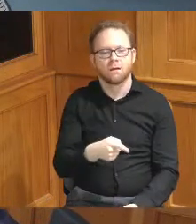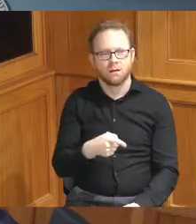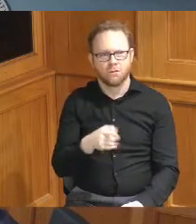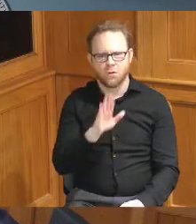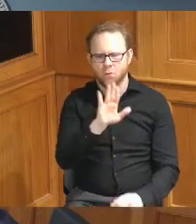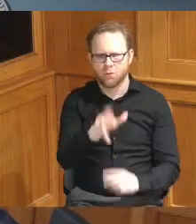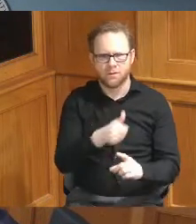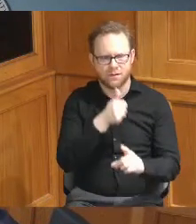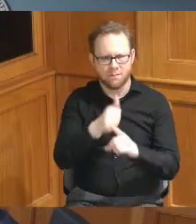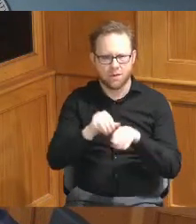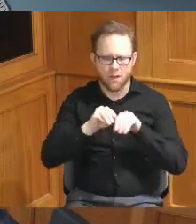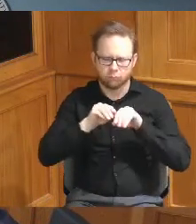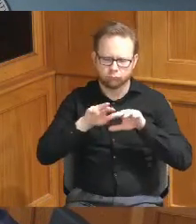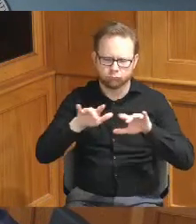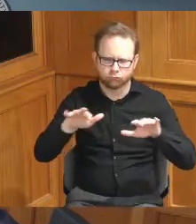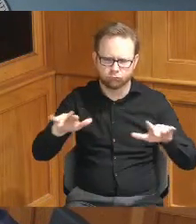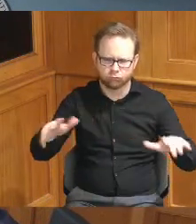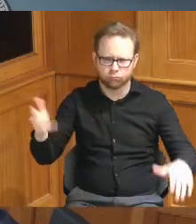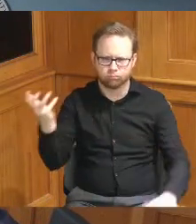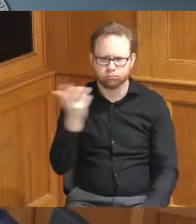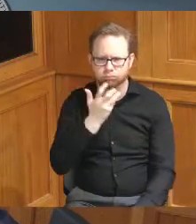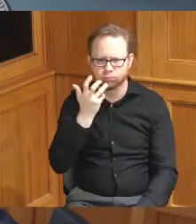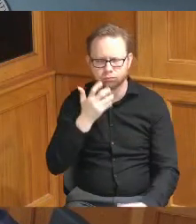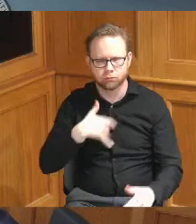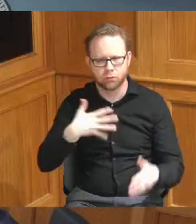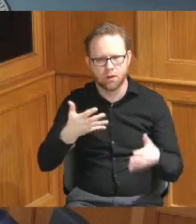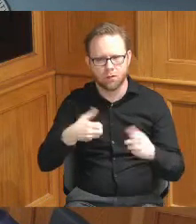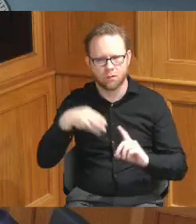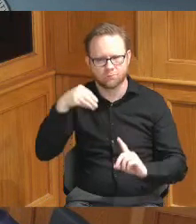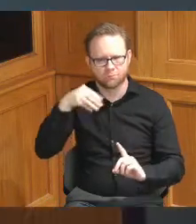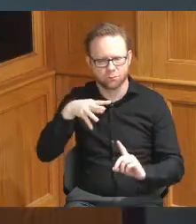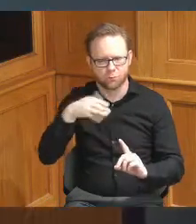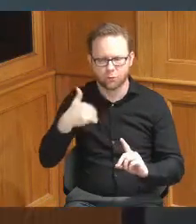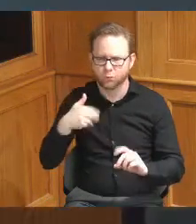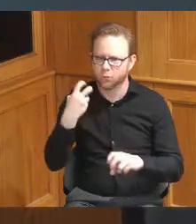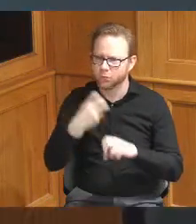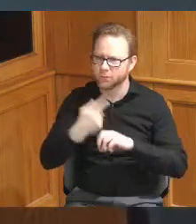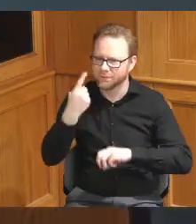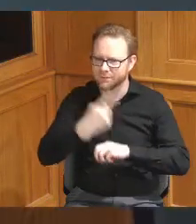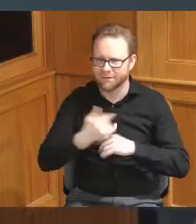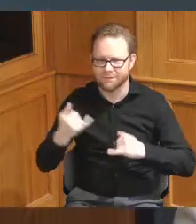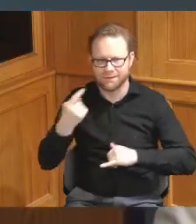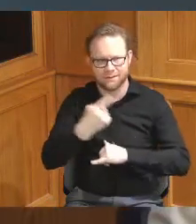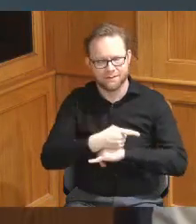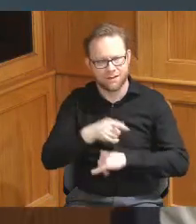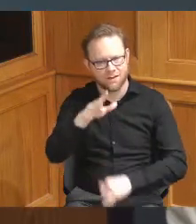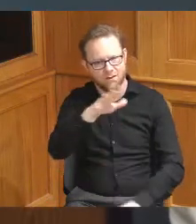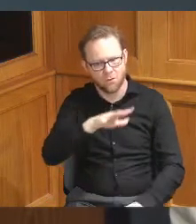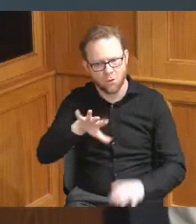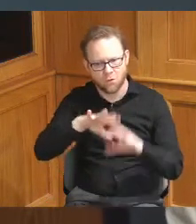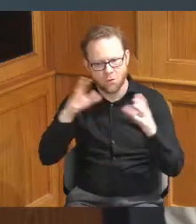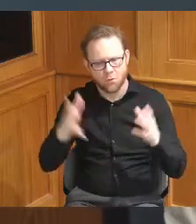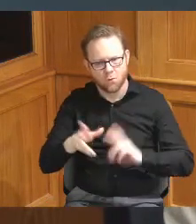has made I just wanted to to highlight this was a very tough day around the world so I wanted to